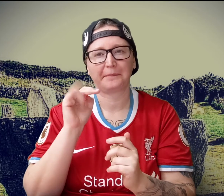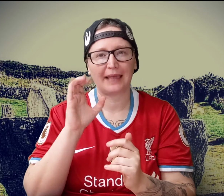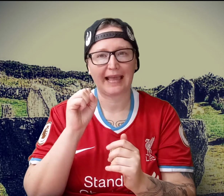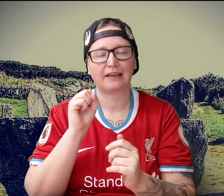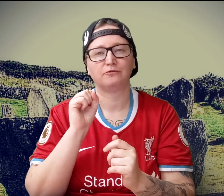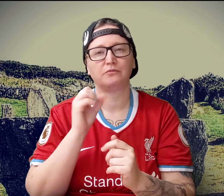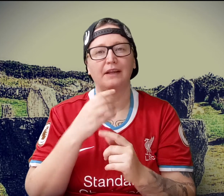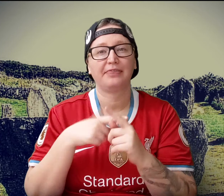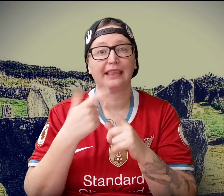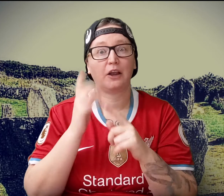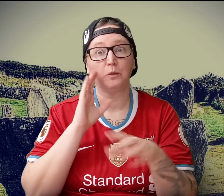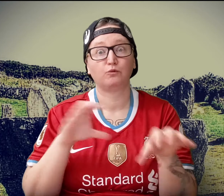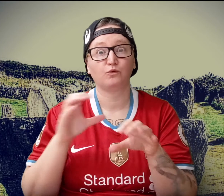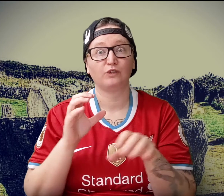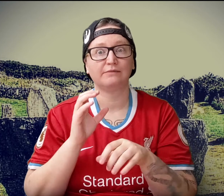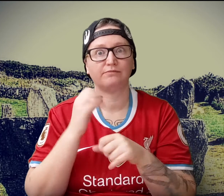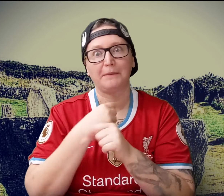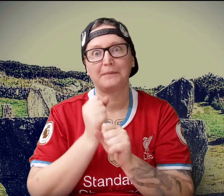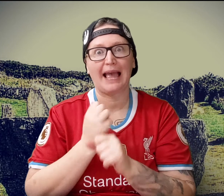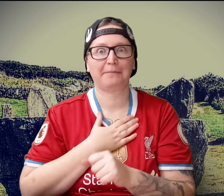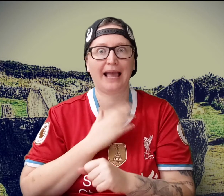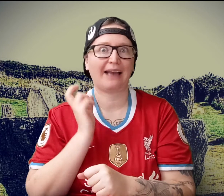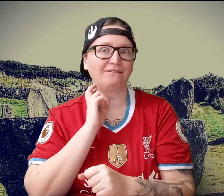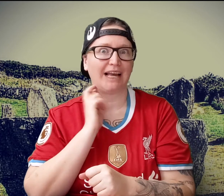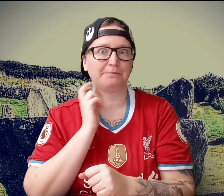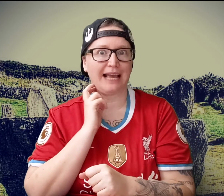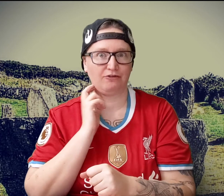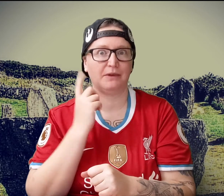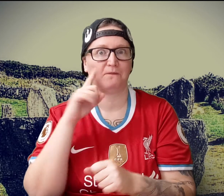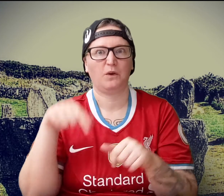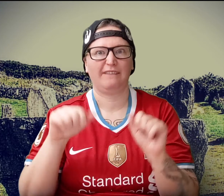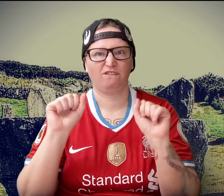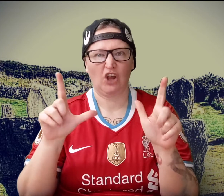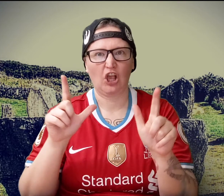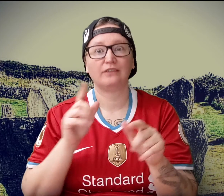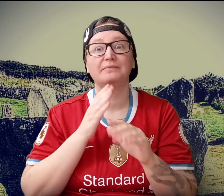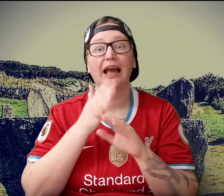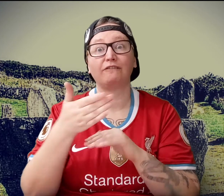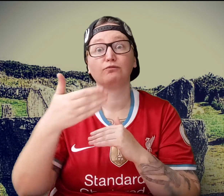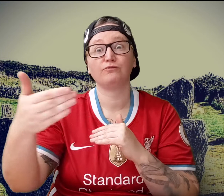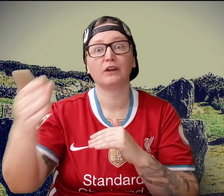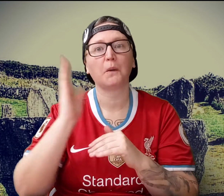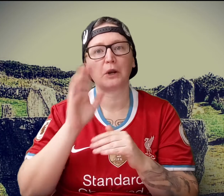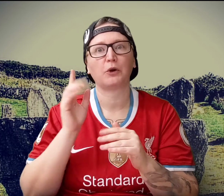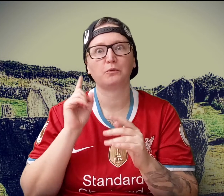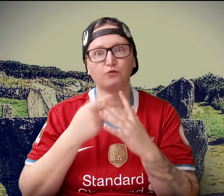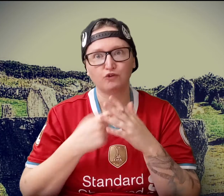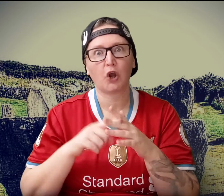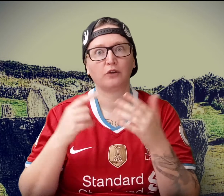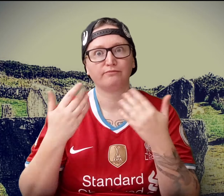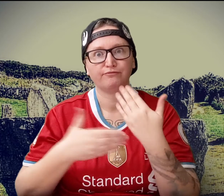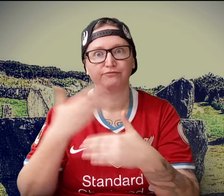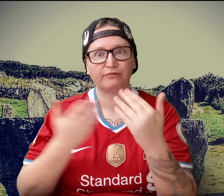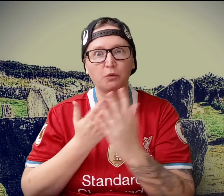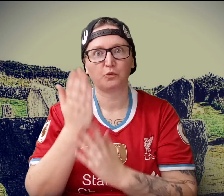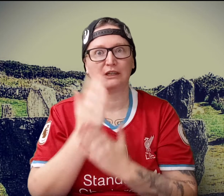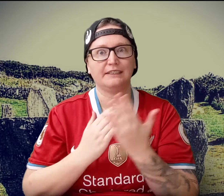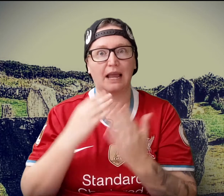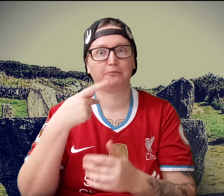rules the mechanics and then I'll make my vampire for this vlog and then an upcoming series I will